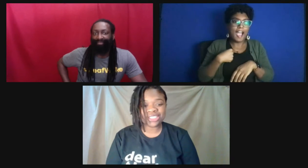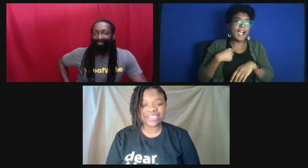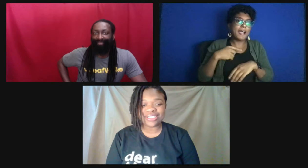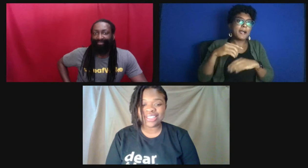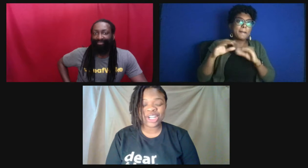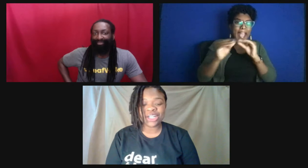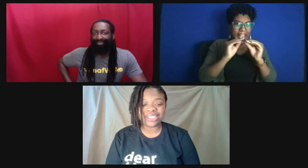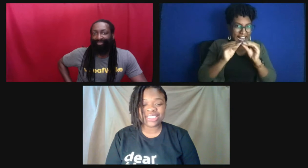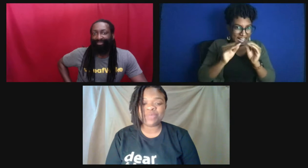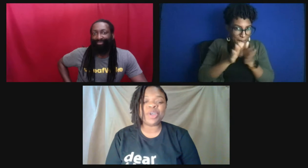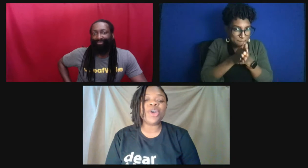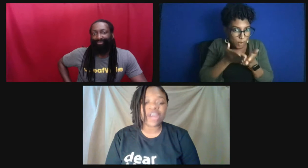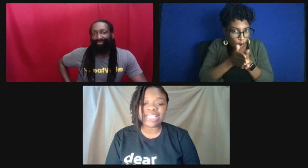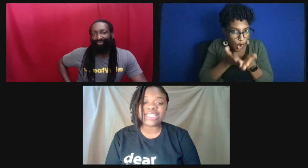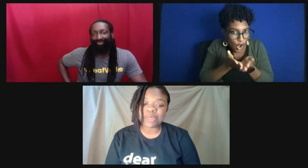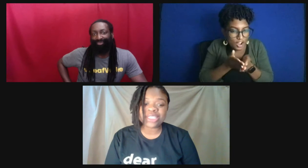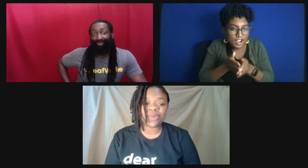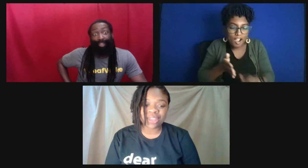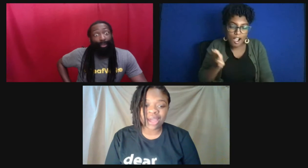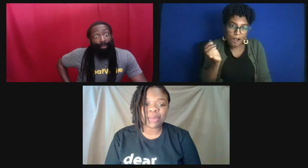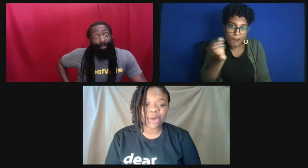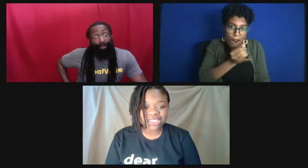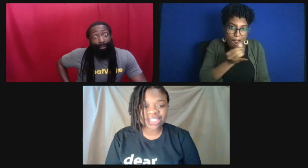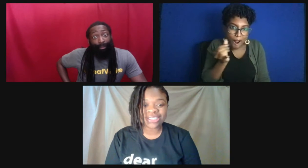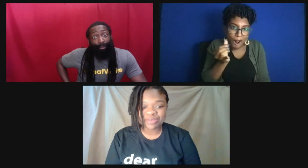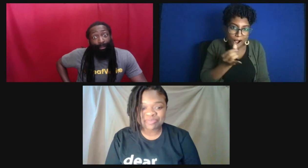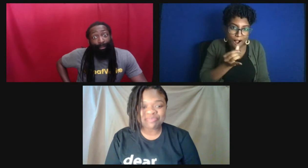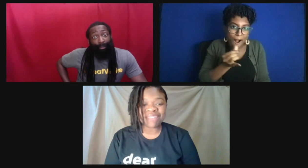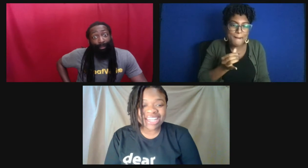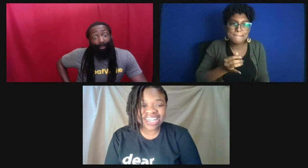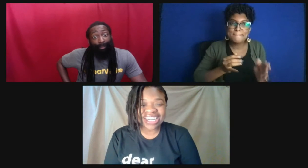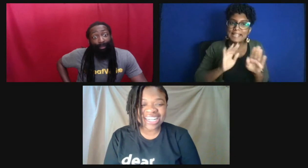I'm just, it's just been crazy busy with a lot of projects, yeah.